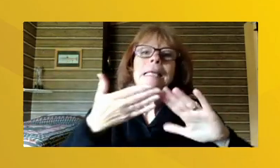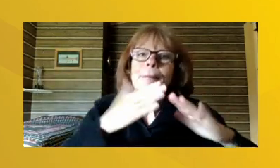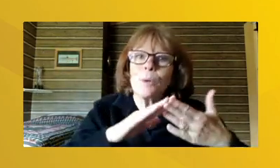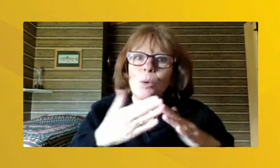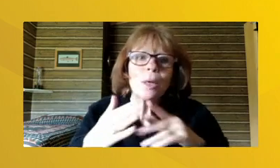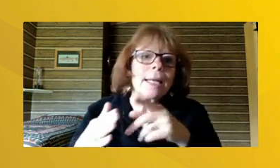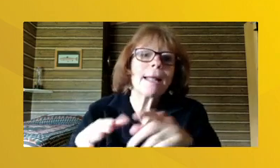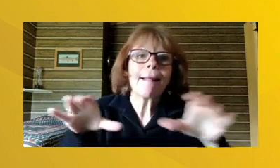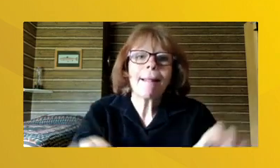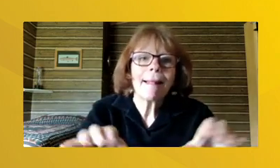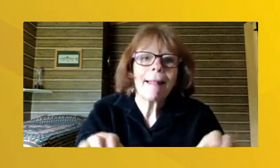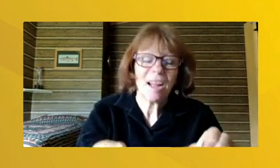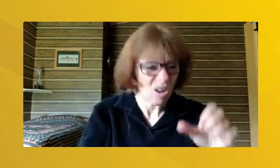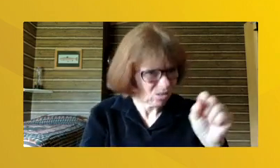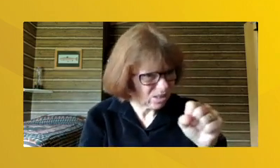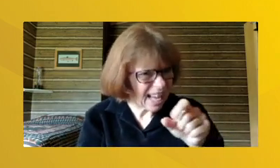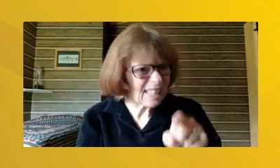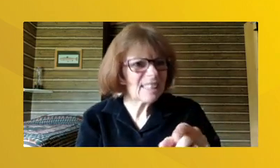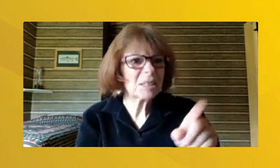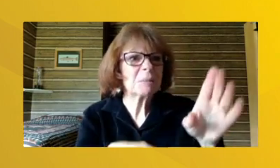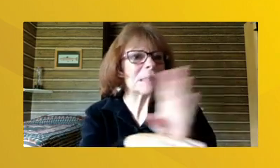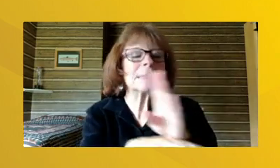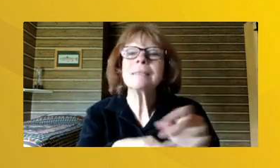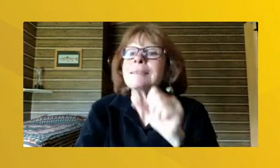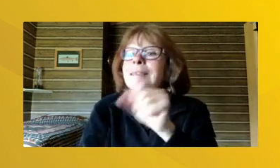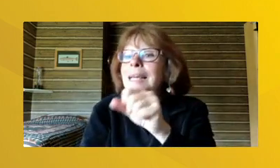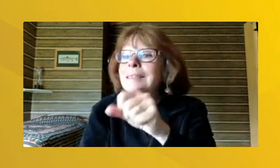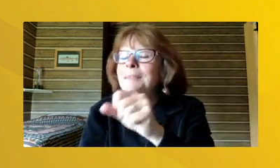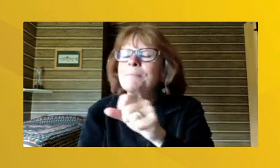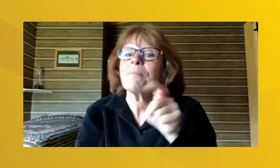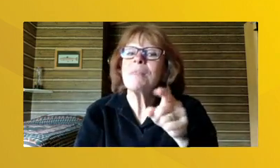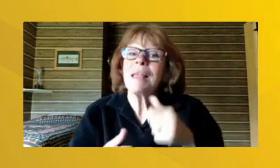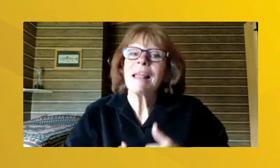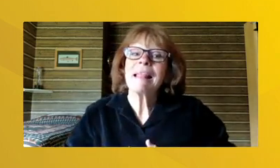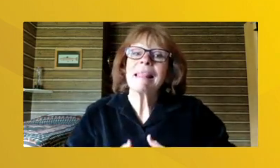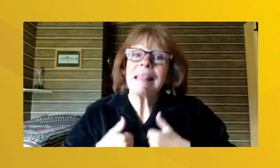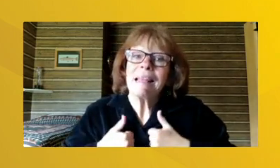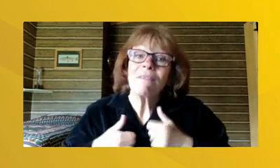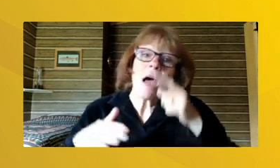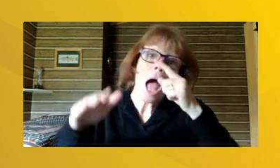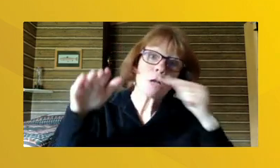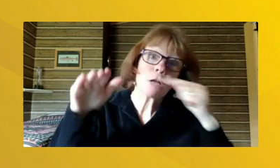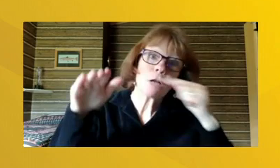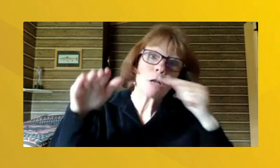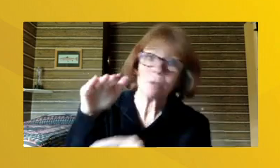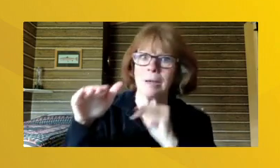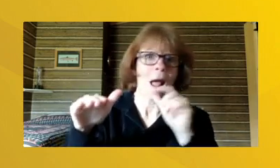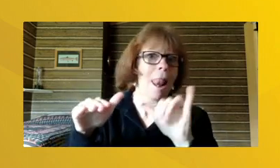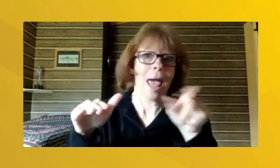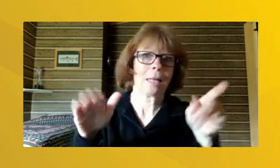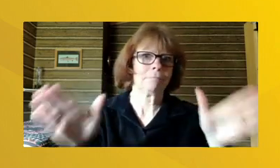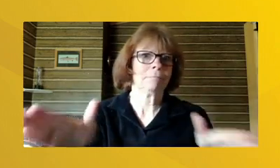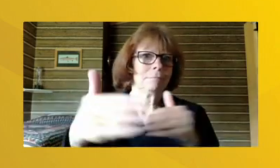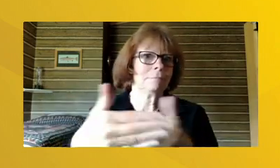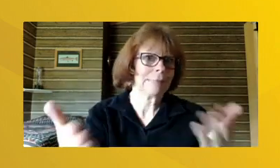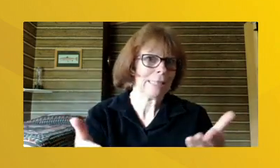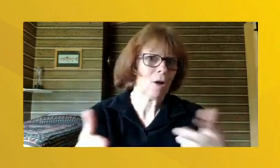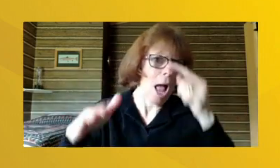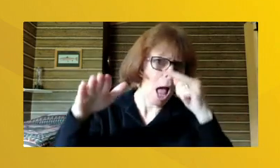to let the soldiers know, and then the soldiers will come and defend the colony. The workers' roles is to help raise the young, the pups that the Queen gives birth to, and also to help build all of their tunnels and chambers. Wow, they're really busy. They're really busy.